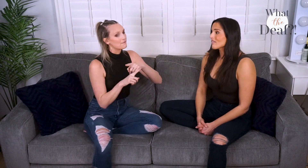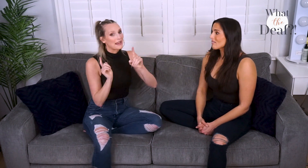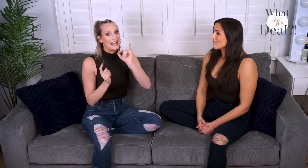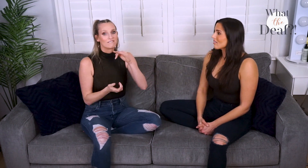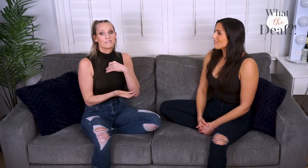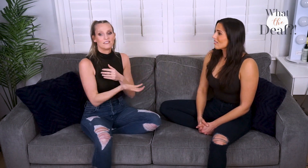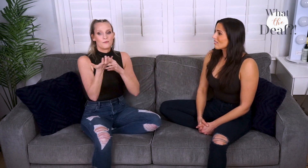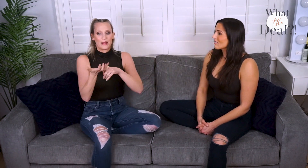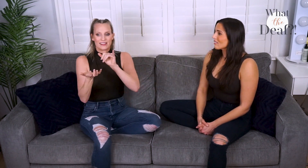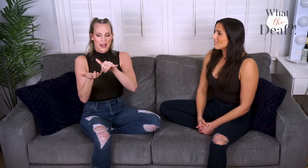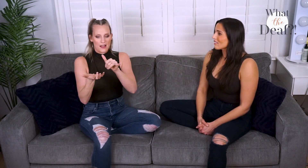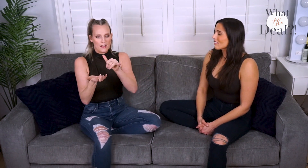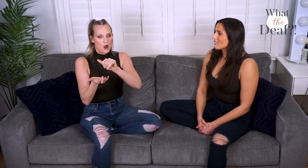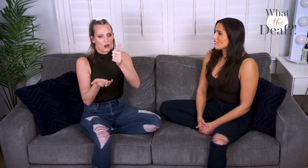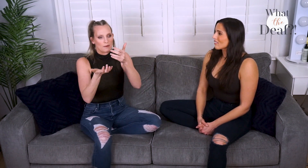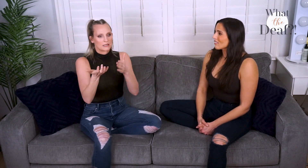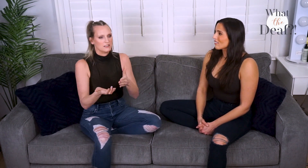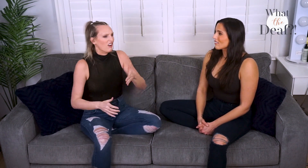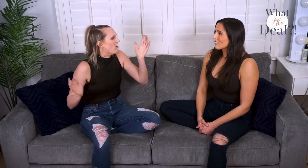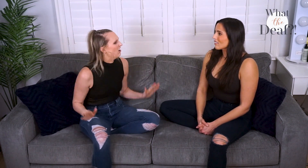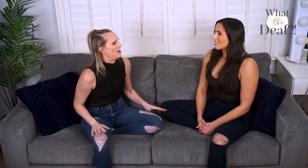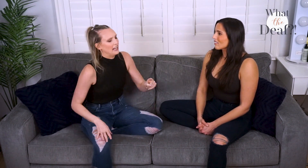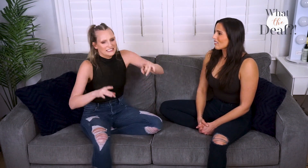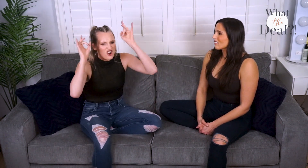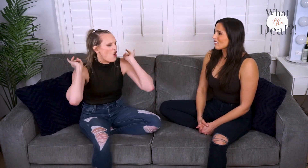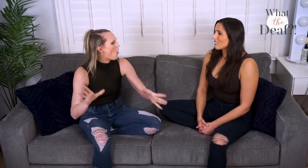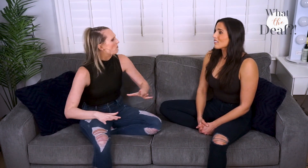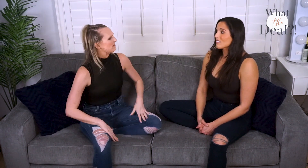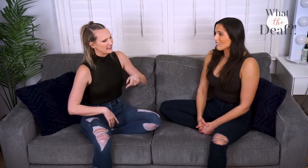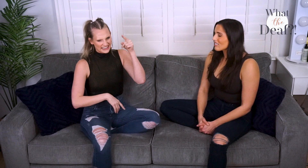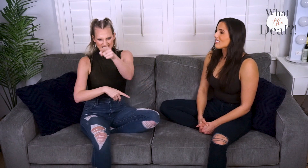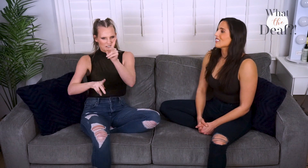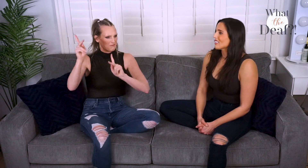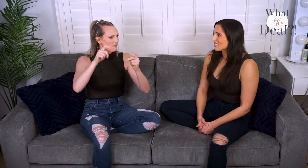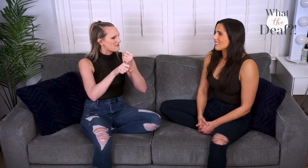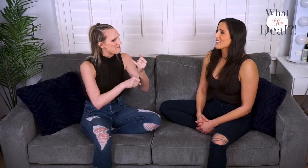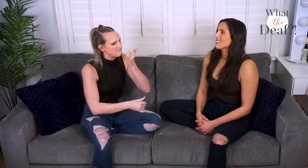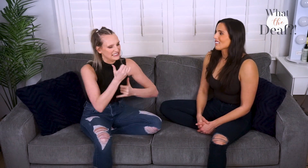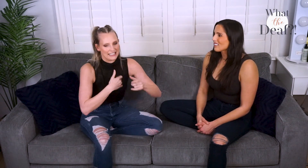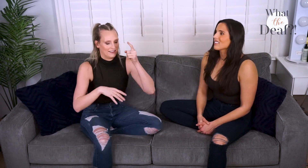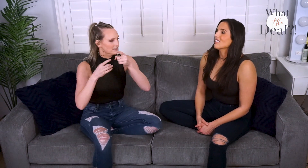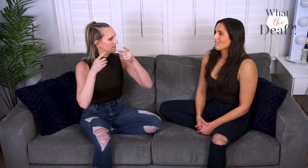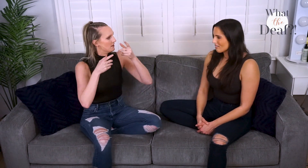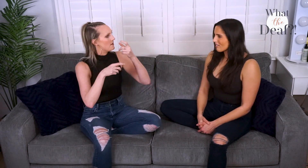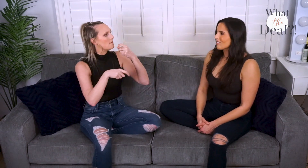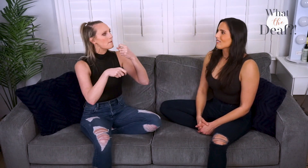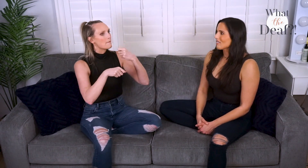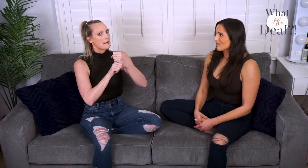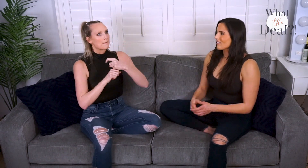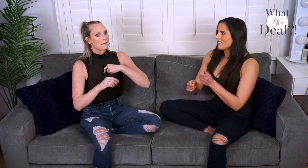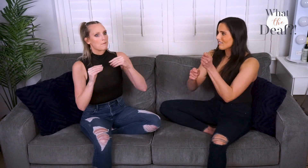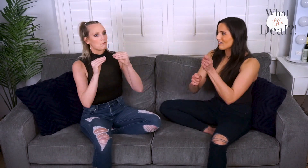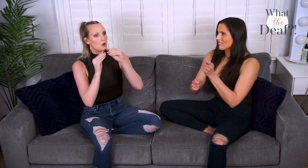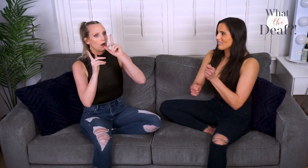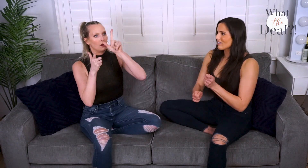But if I tell another person and they're like, "Oh, it's awful, these people are making mistakes," or, "That's terrible,"